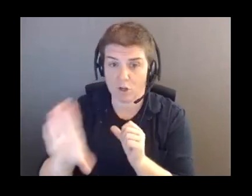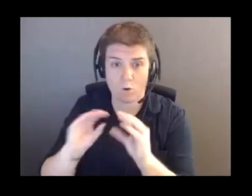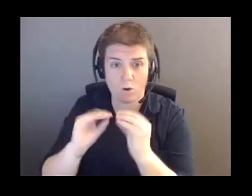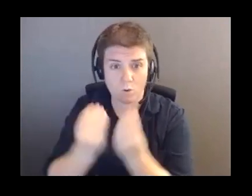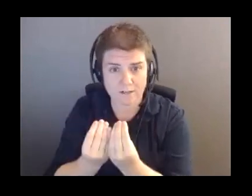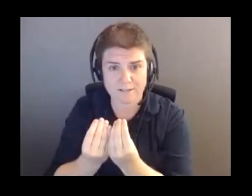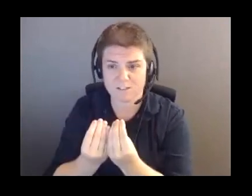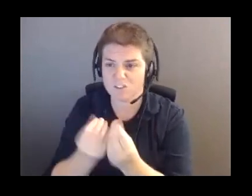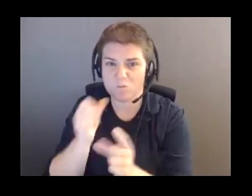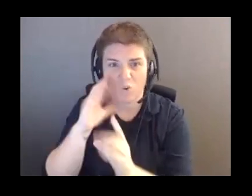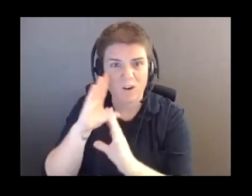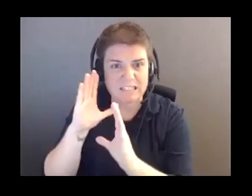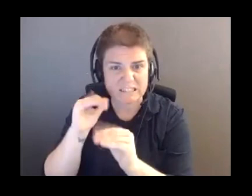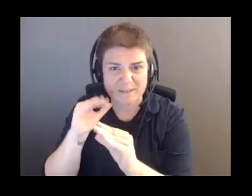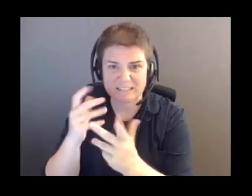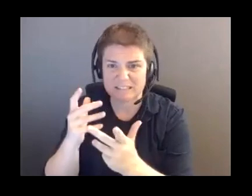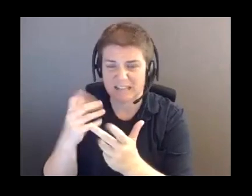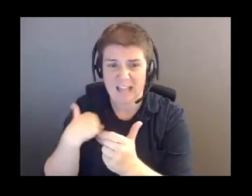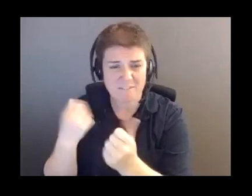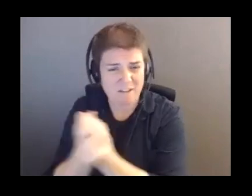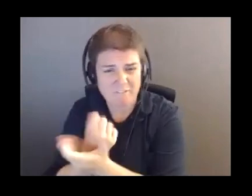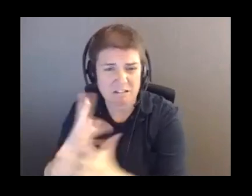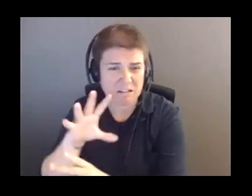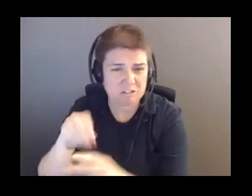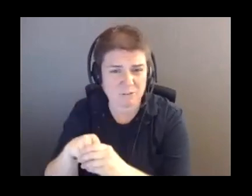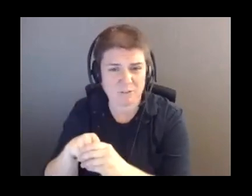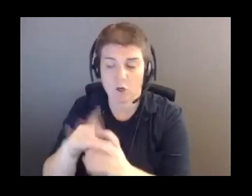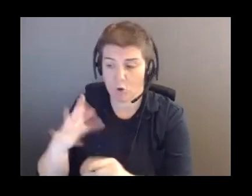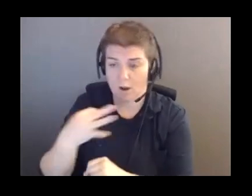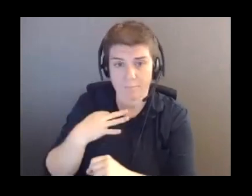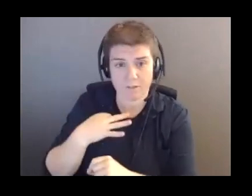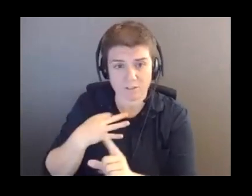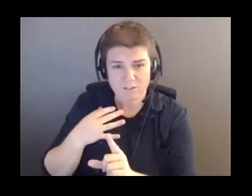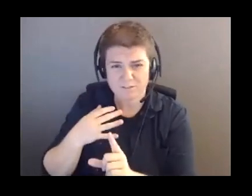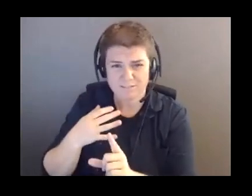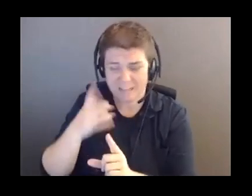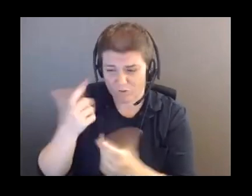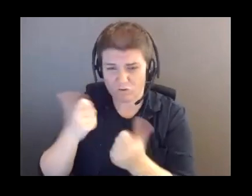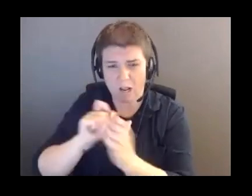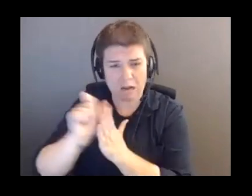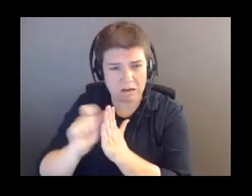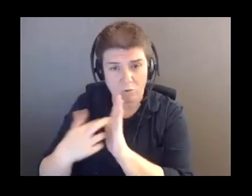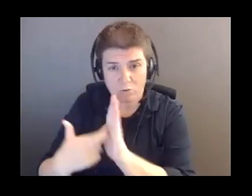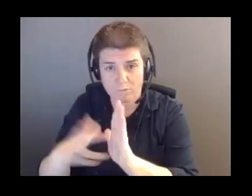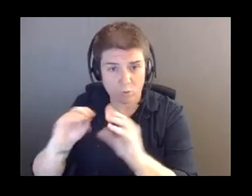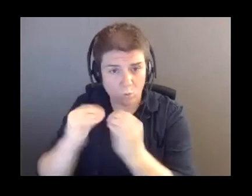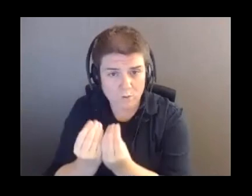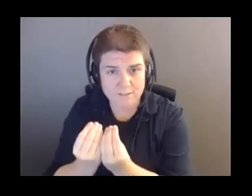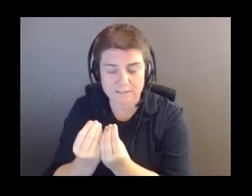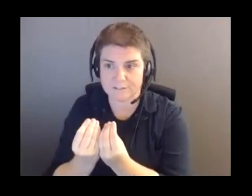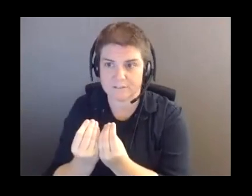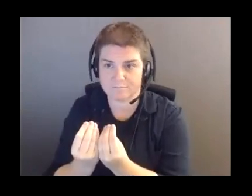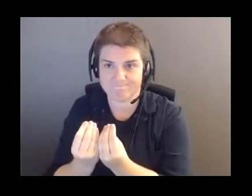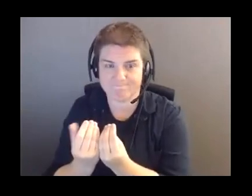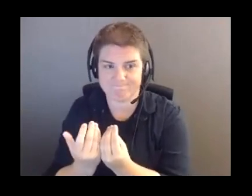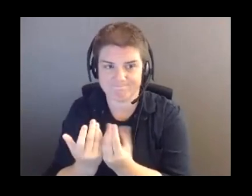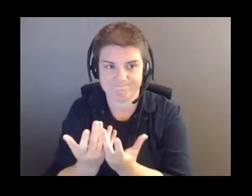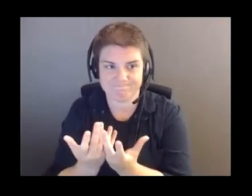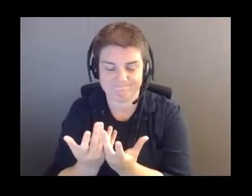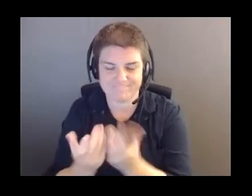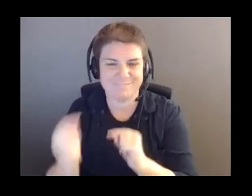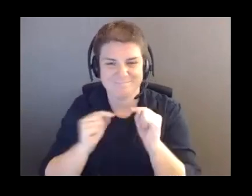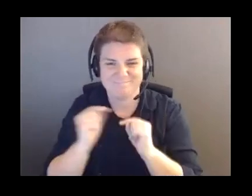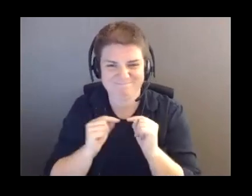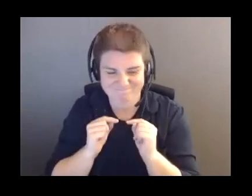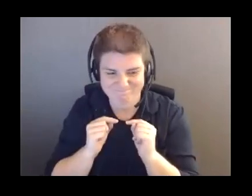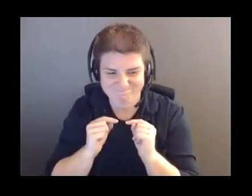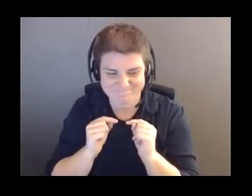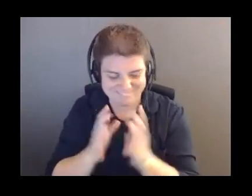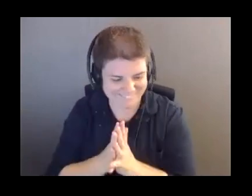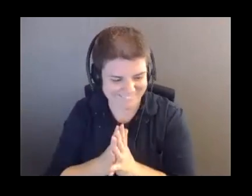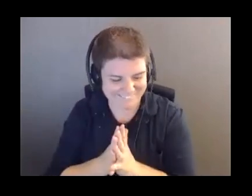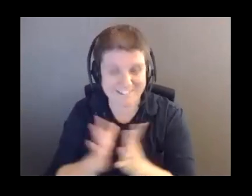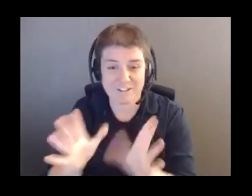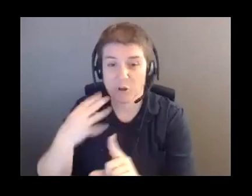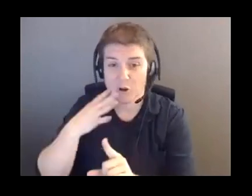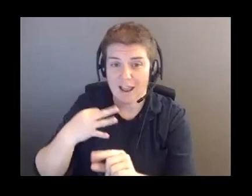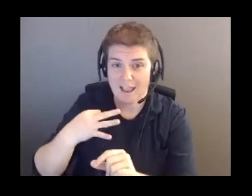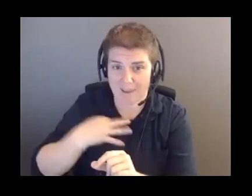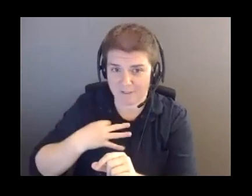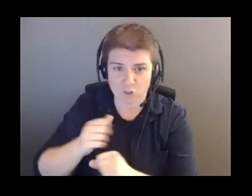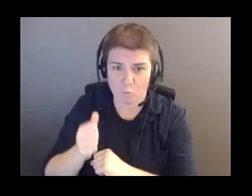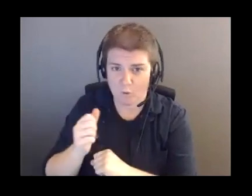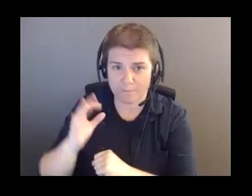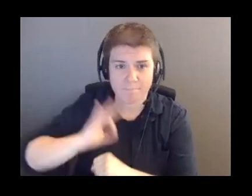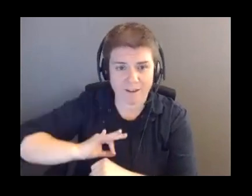to be everything to everyone, and your application will not benefit from trying to write or represent